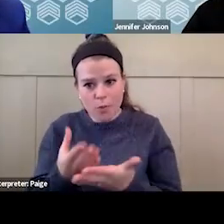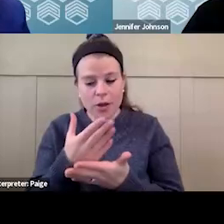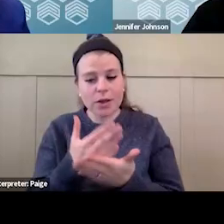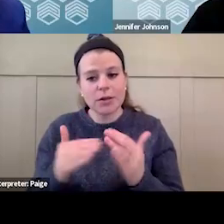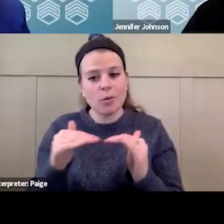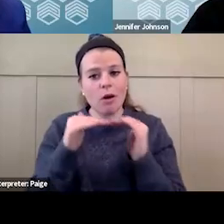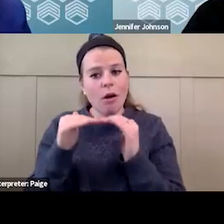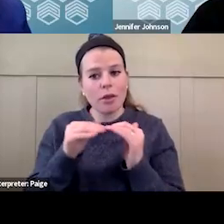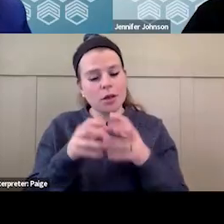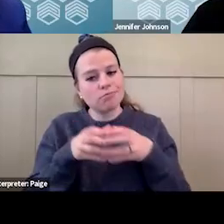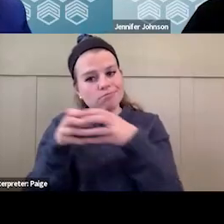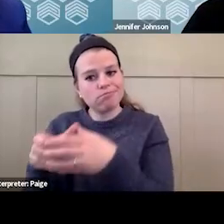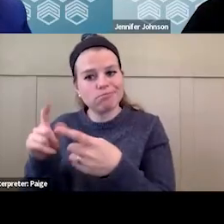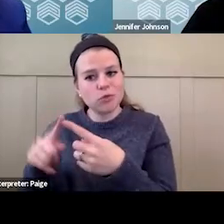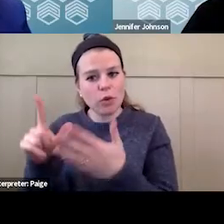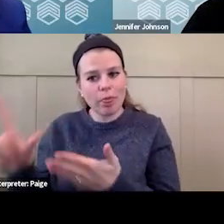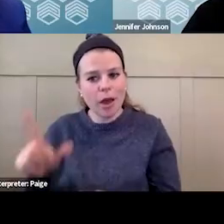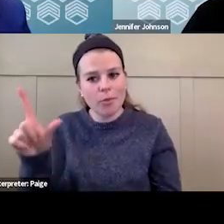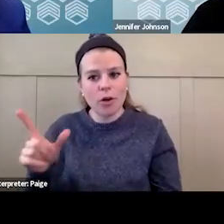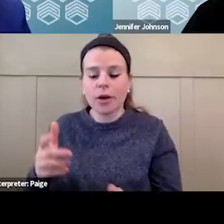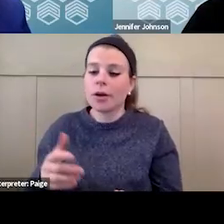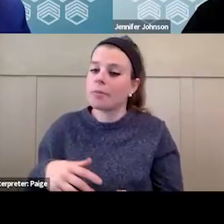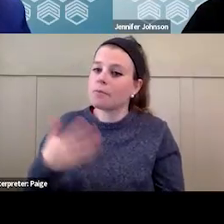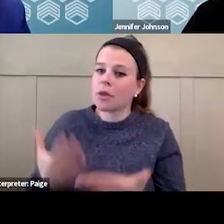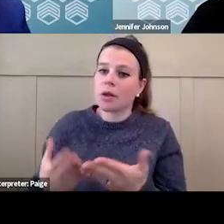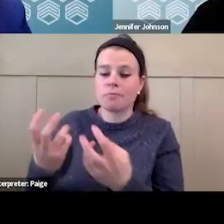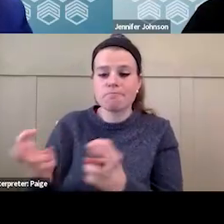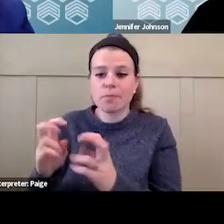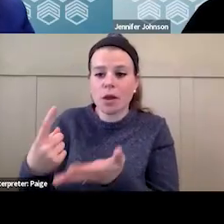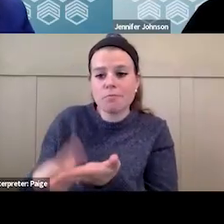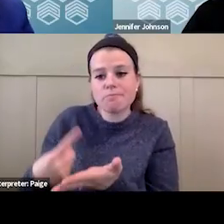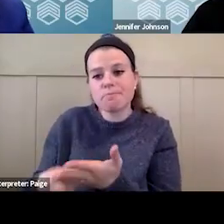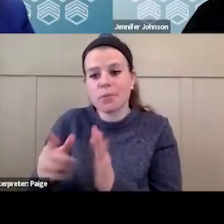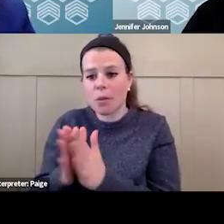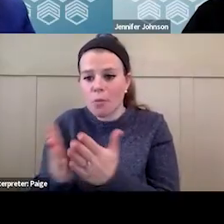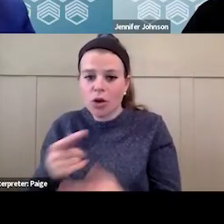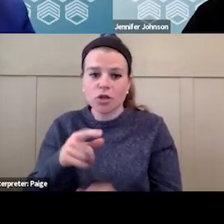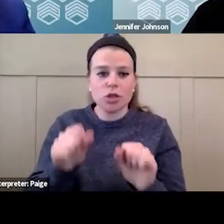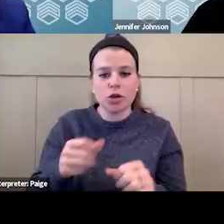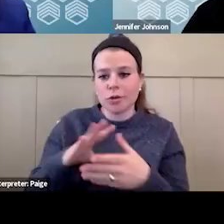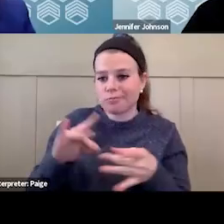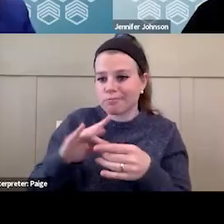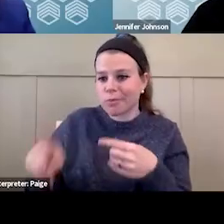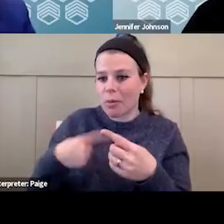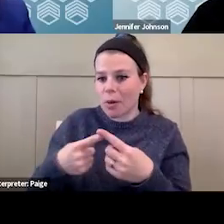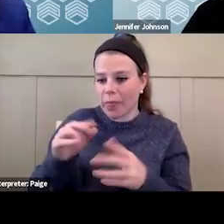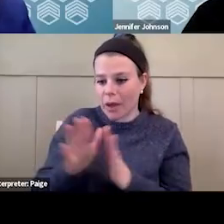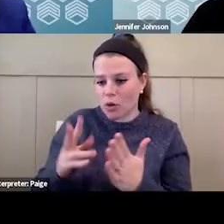to the library, and they may have had book discussions, and she could always tell me what book she was reading and all of these self-help things.